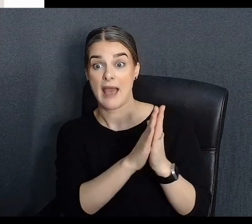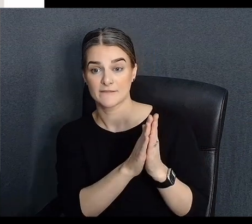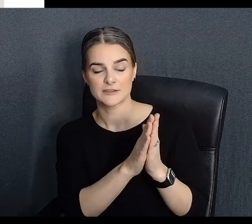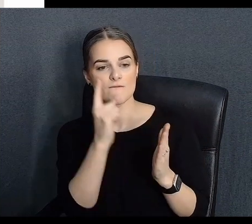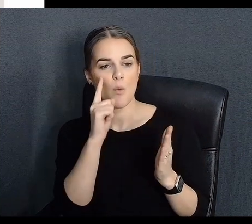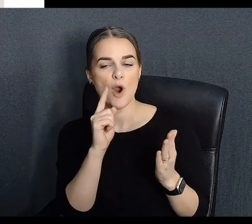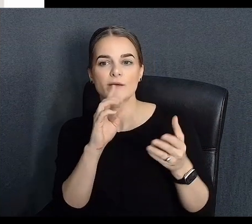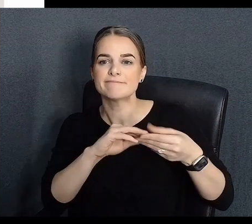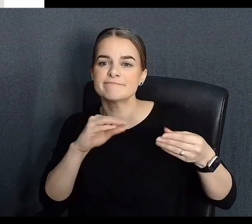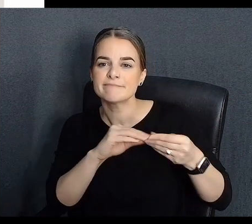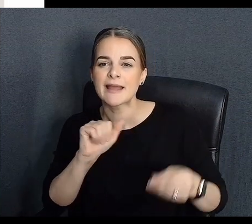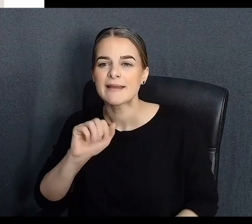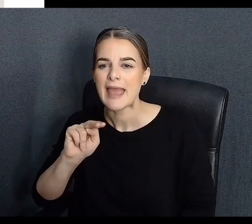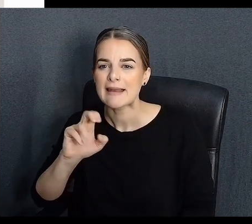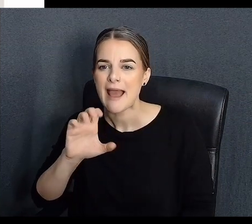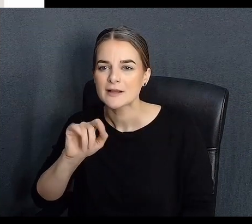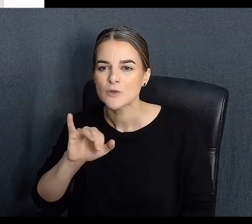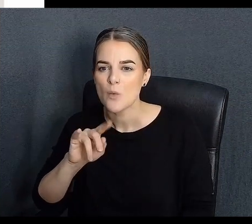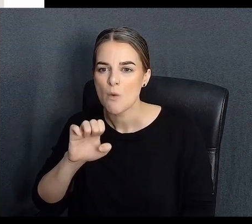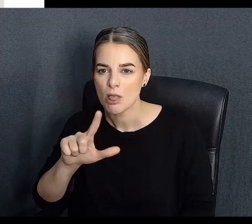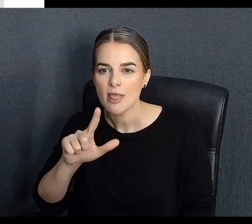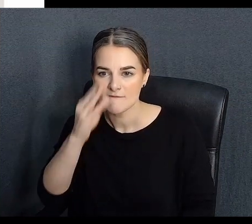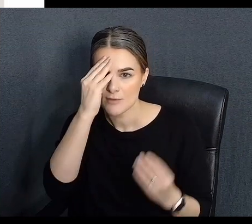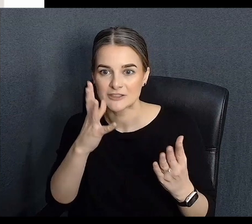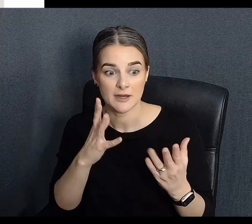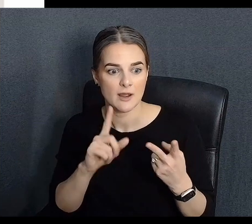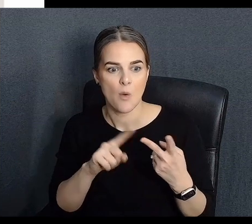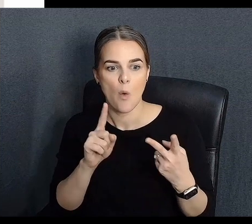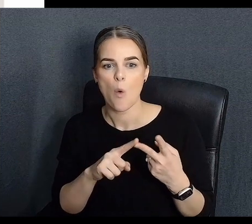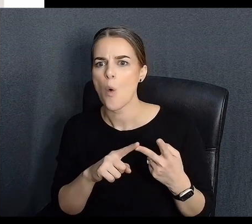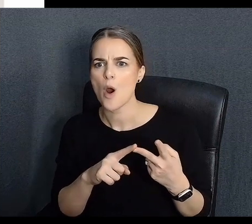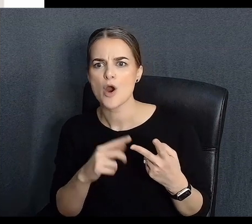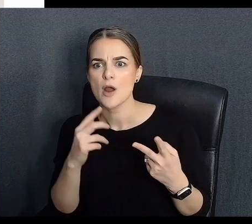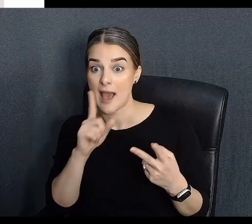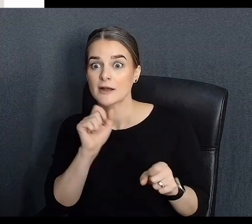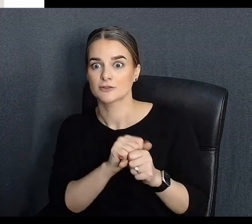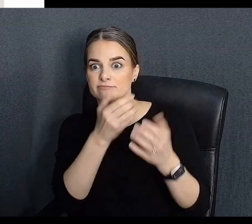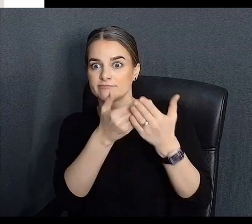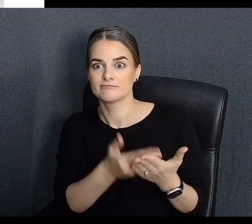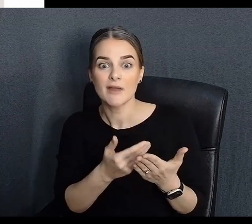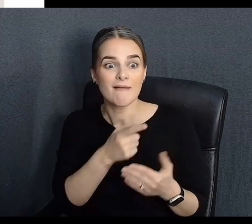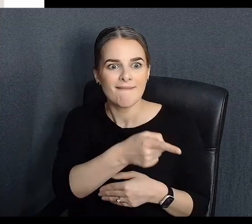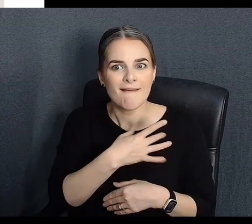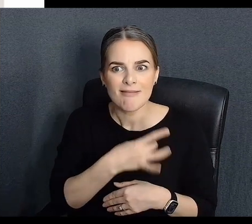I want to know how was the device used? Did he like it? Why did she like the device? Like, what worked? What didn't work?